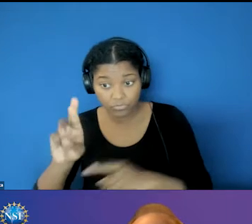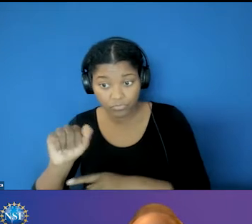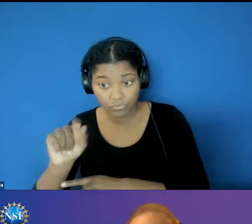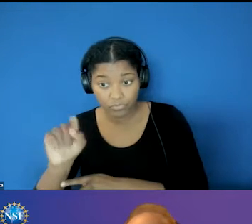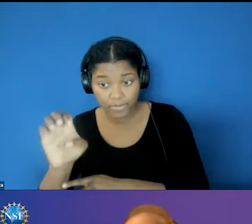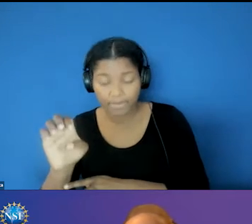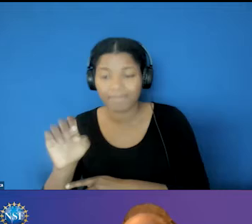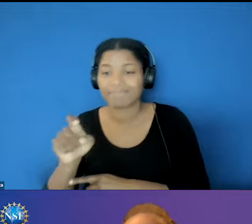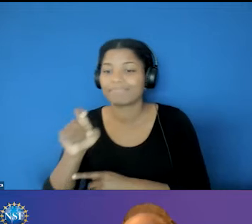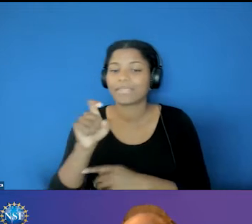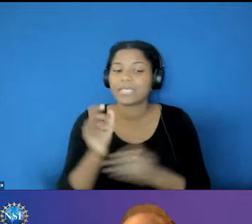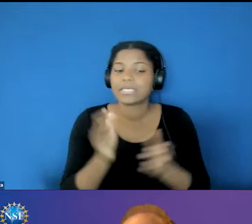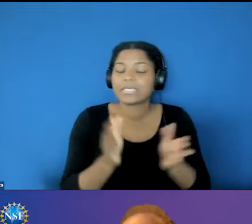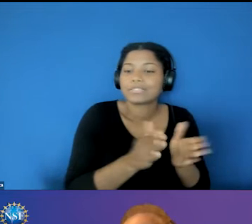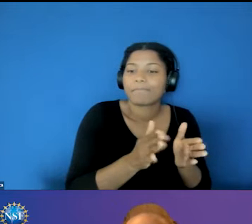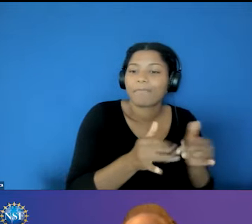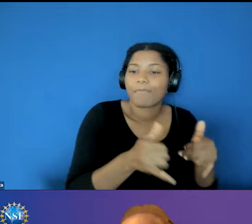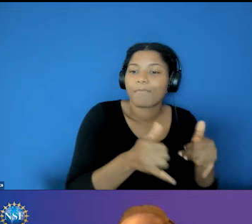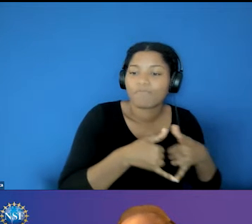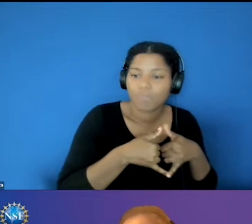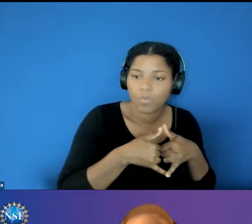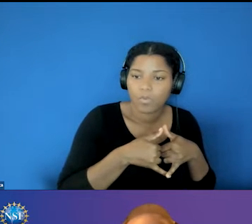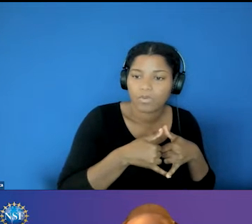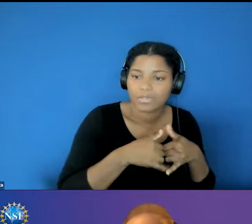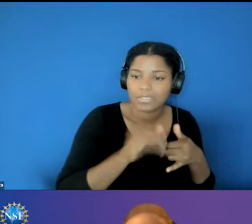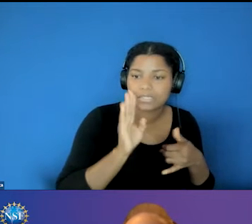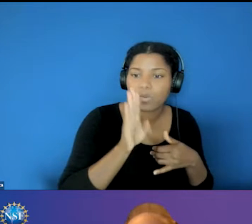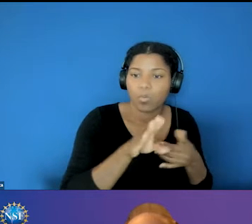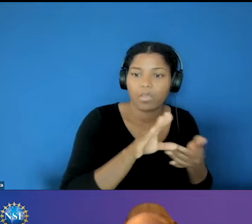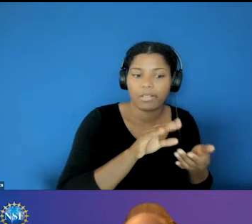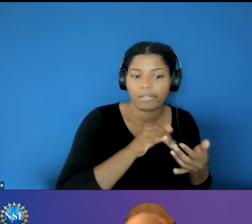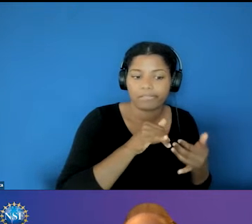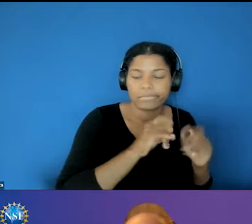the smaller awards to the exclusion of the larger awards, so we reserve money